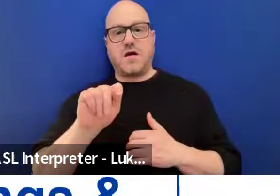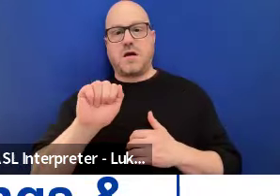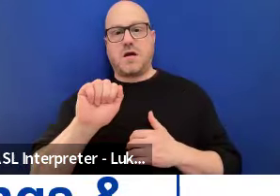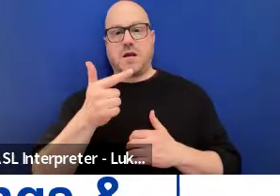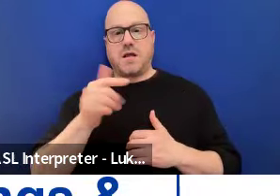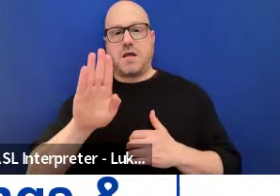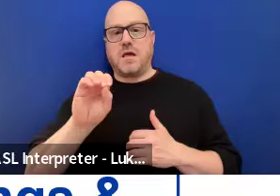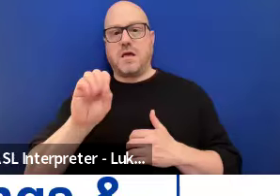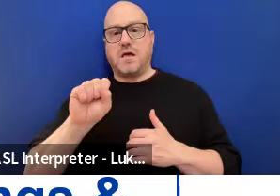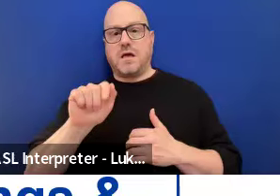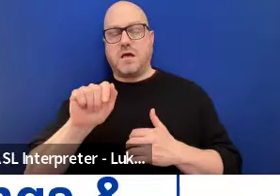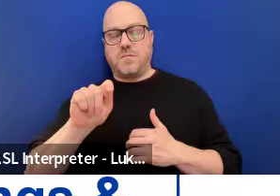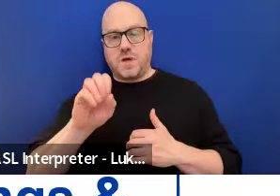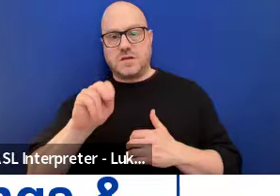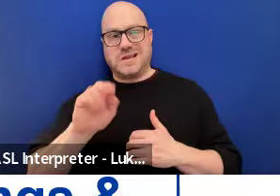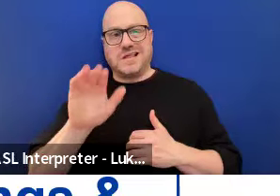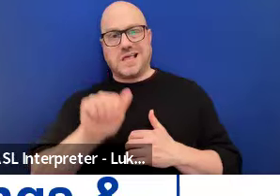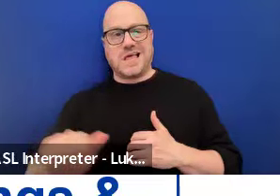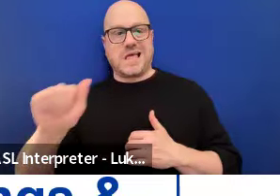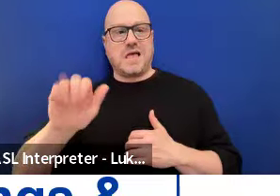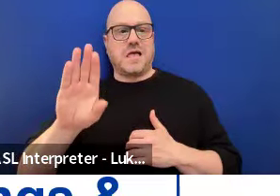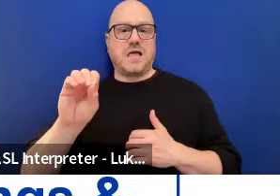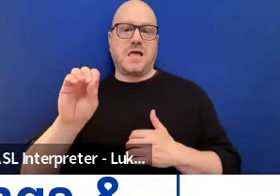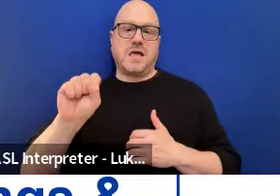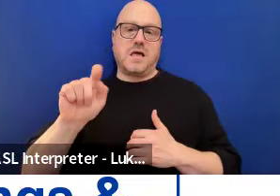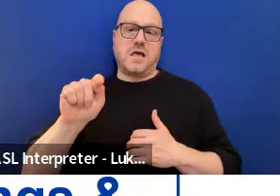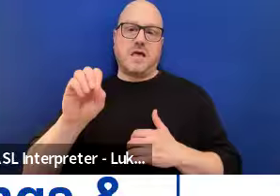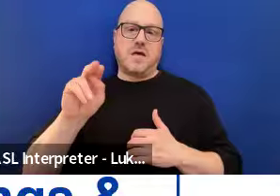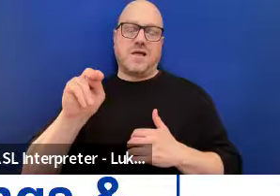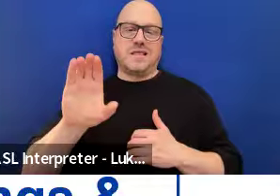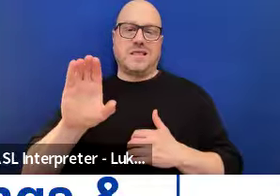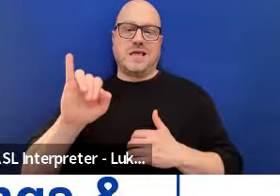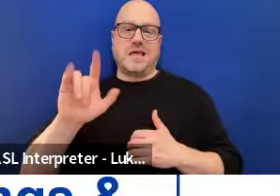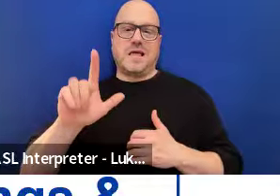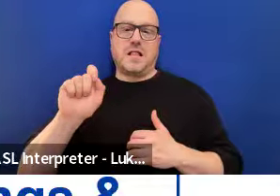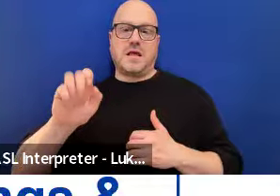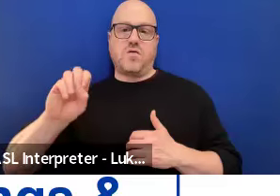RTAG. YOU CAN EMAIL US RTAG@BOSTONCIL.